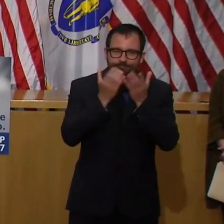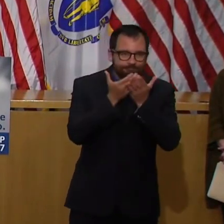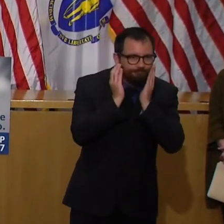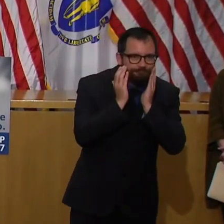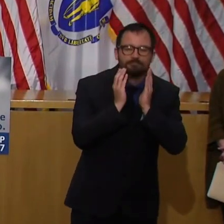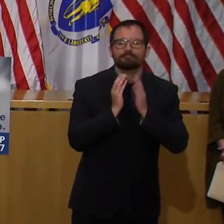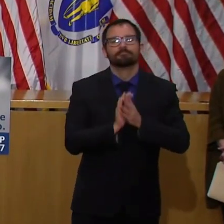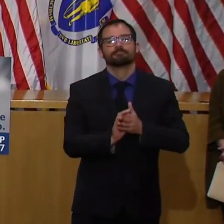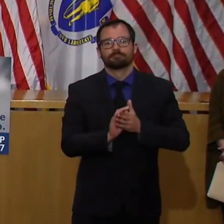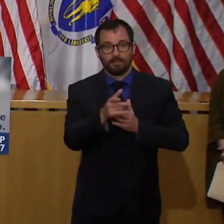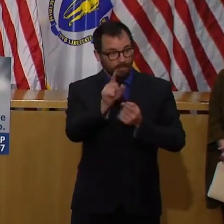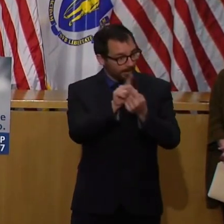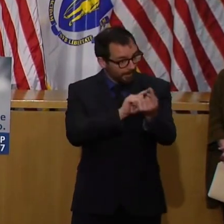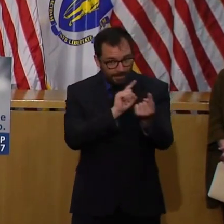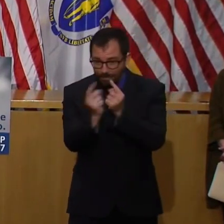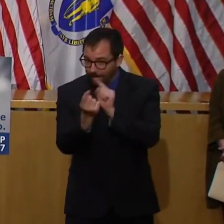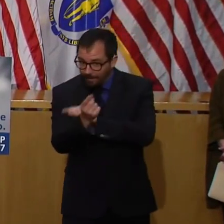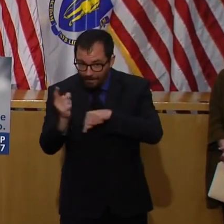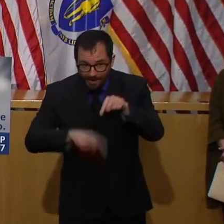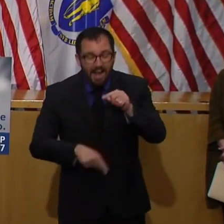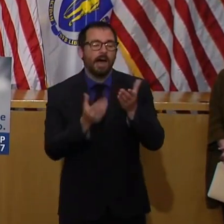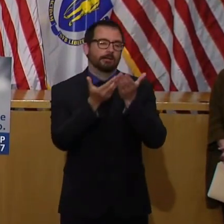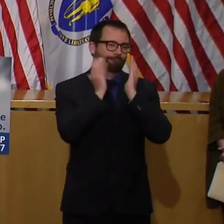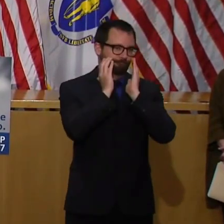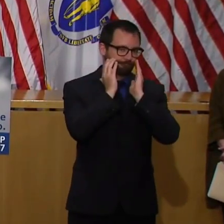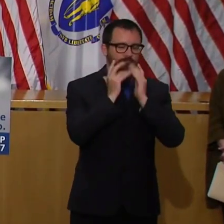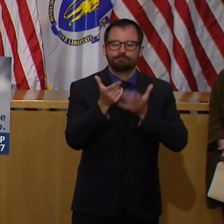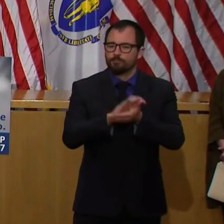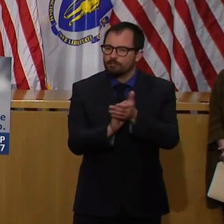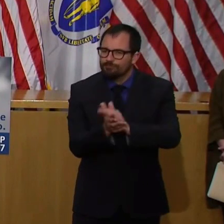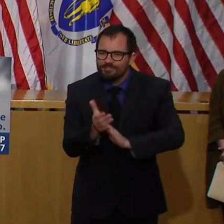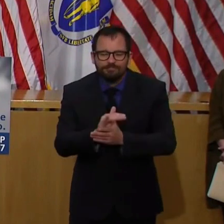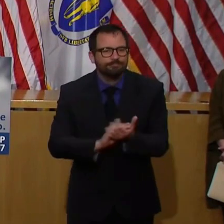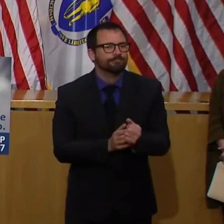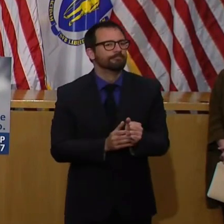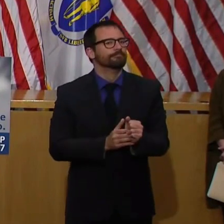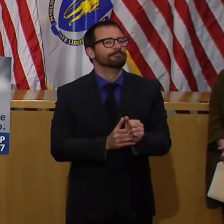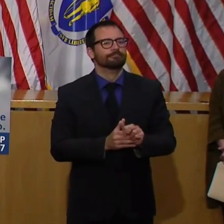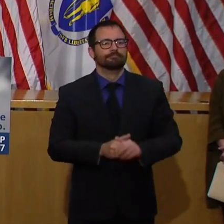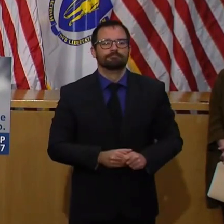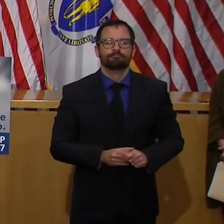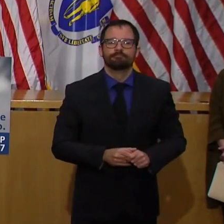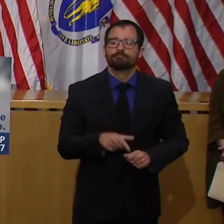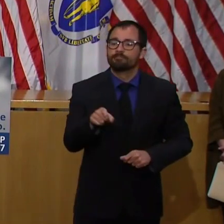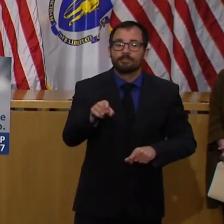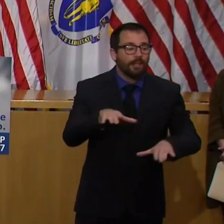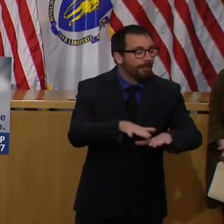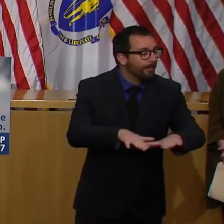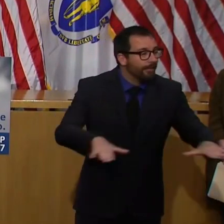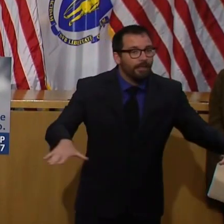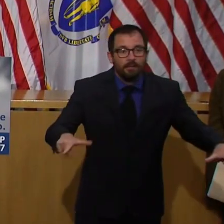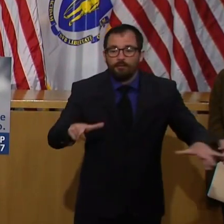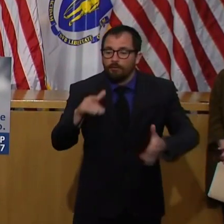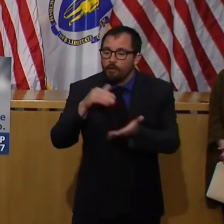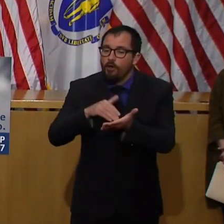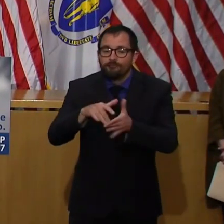DAILY ROUTINES LIKE WEARING A FACE COVERING IN PUBLIC WHEN YOU CAN'T MAINTAIN SOCIAL